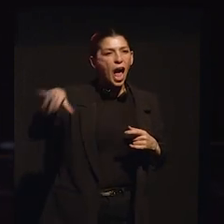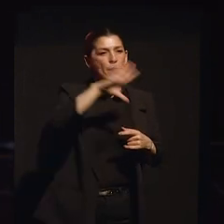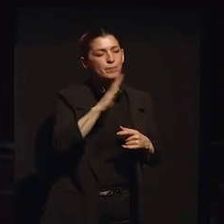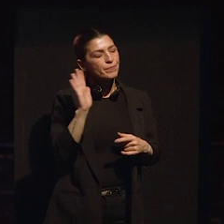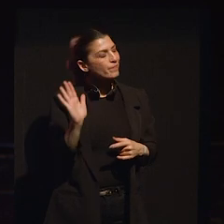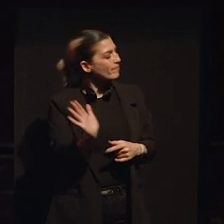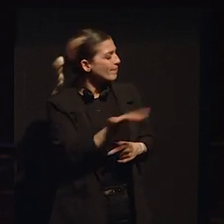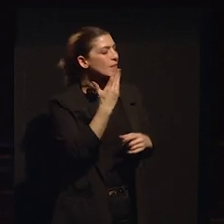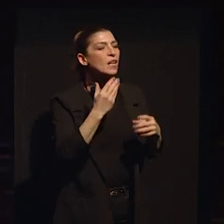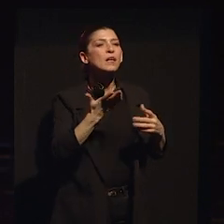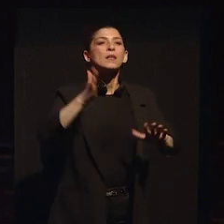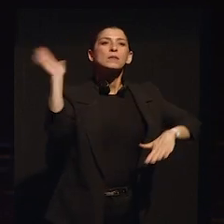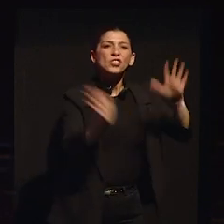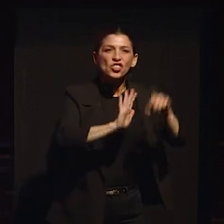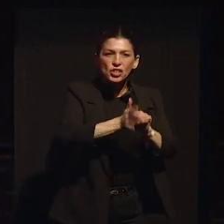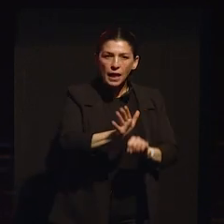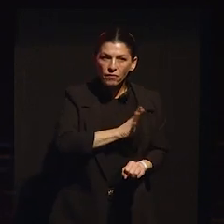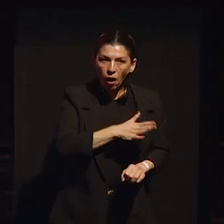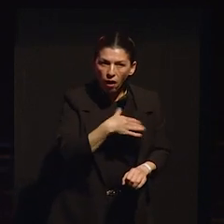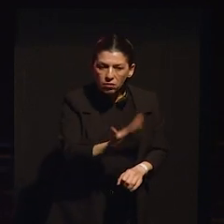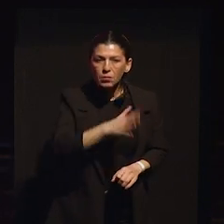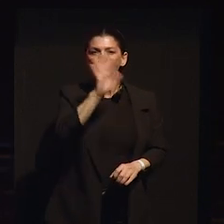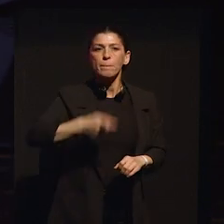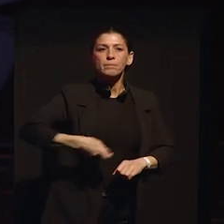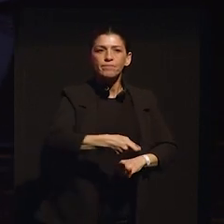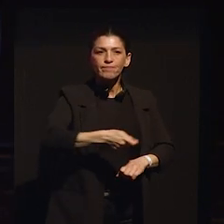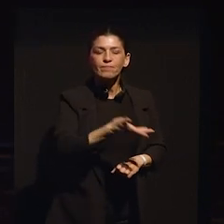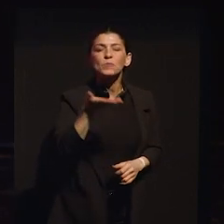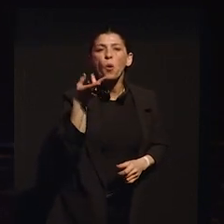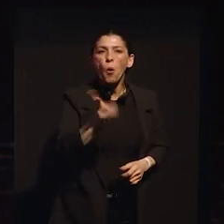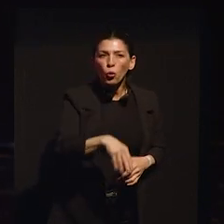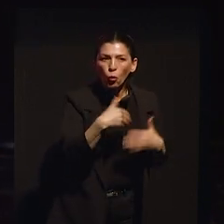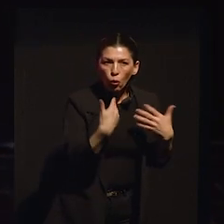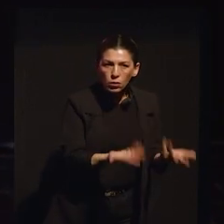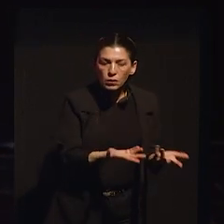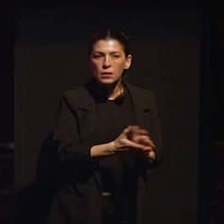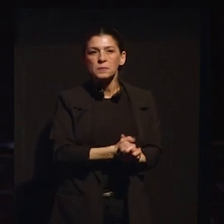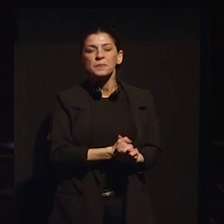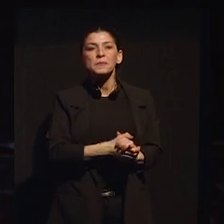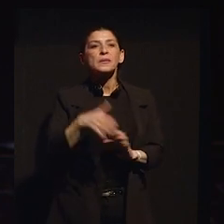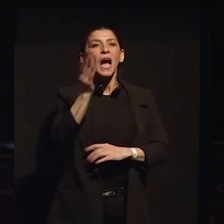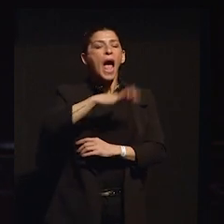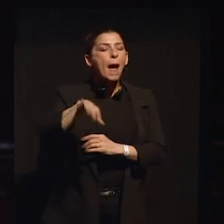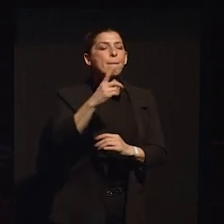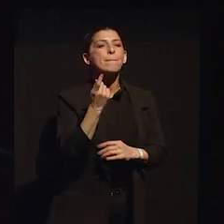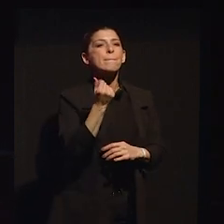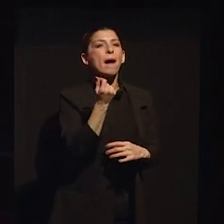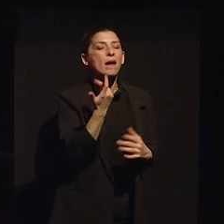are ignored, the same way, the huge problems of women are also ignored. They are subjected to violence and are killed.